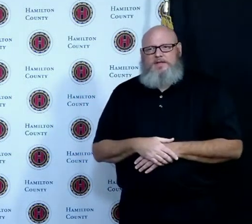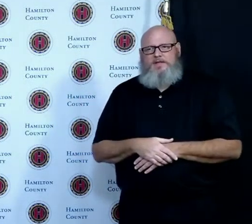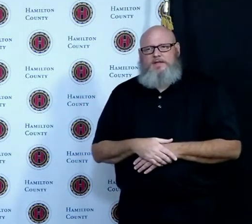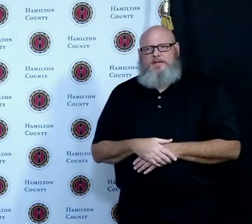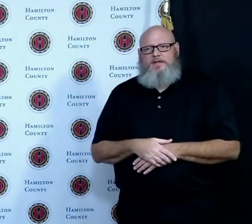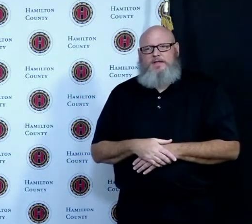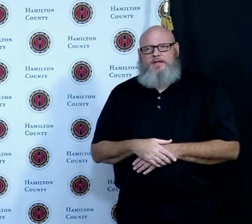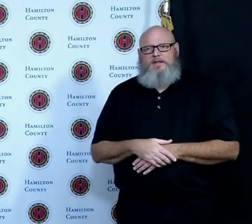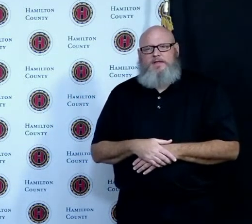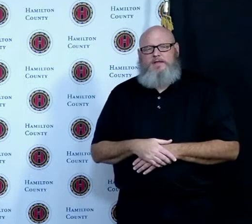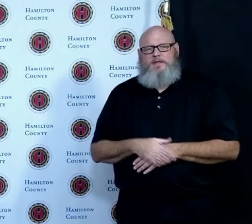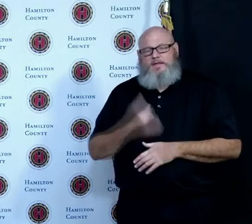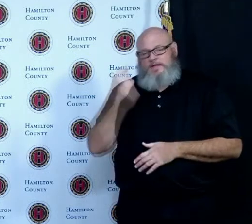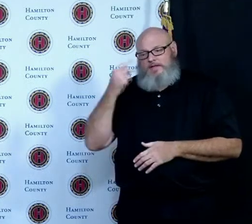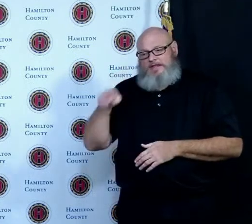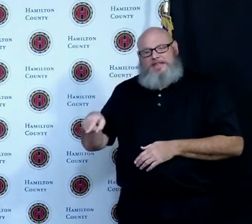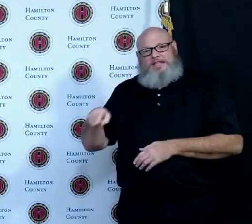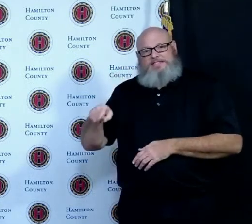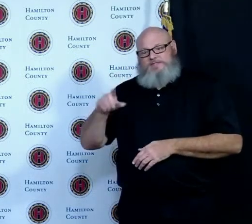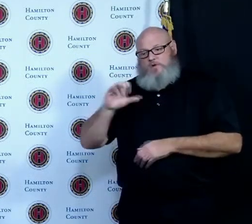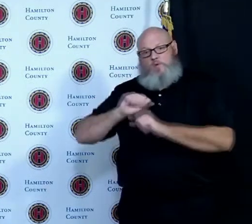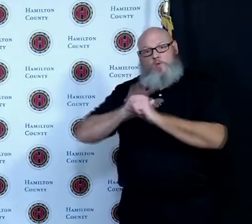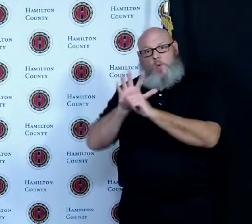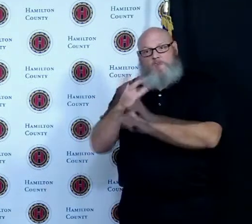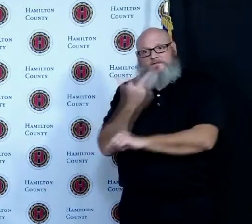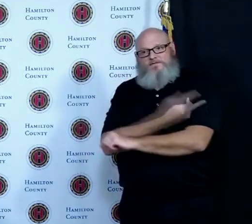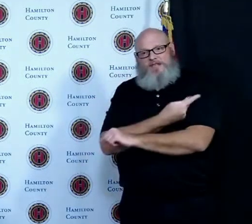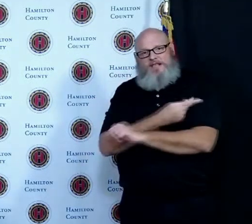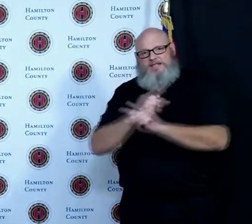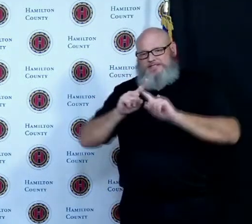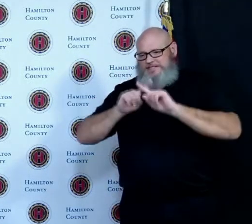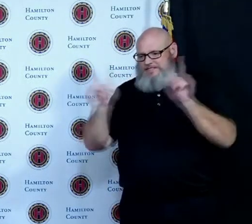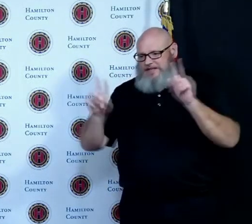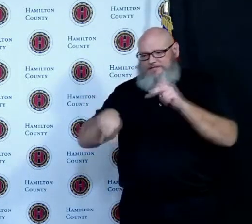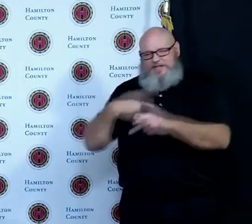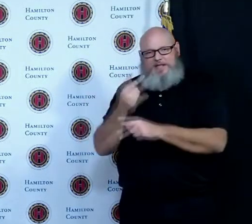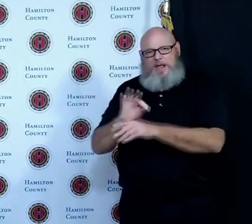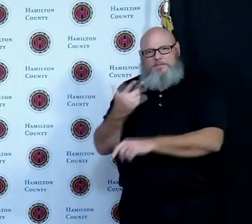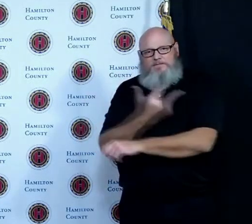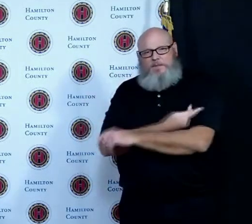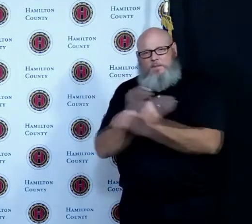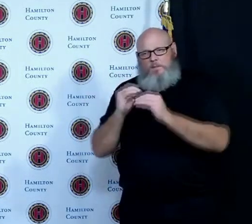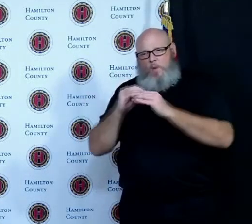refrigeration and the need for second doses I can tell you though in 2009 the initial